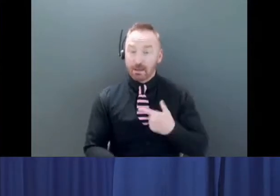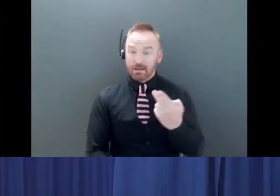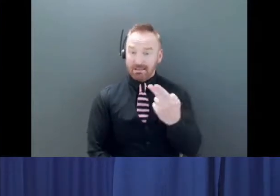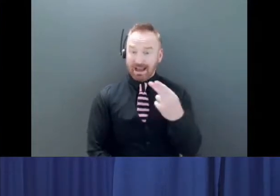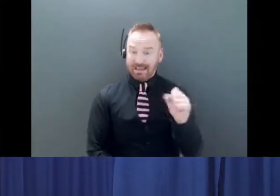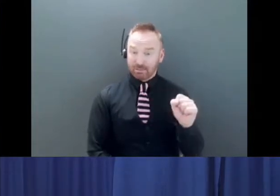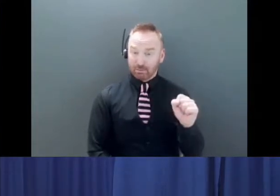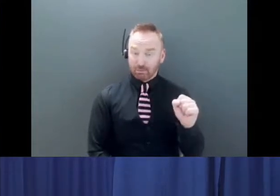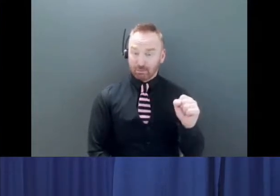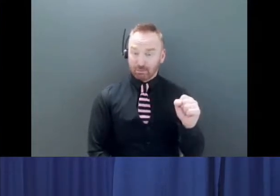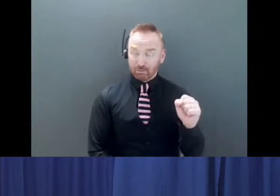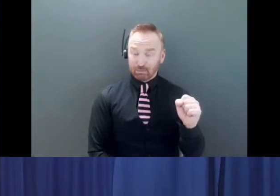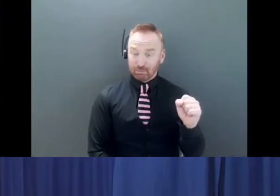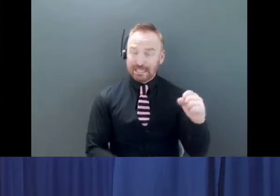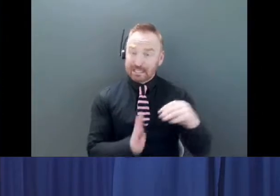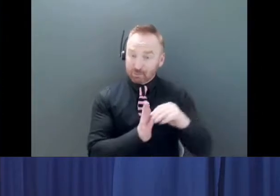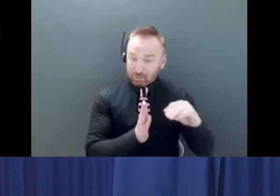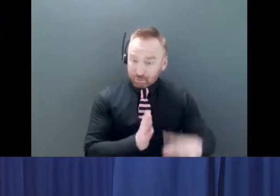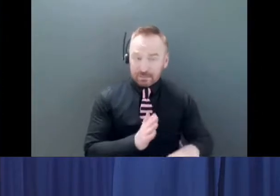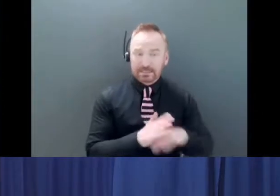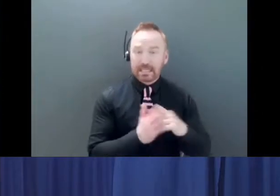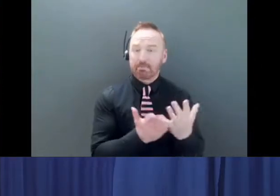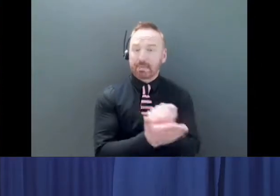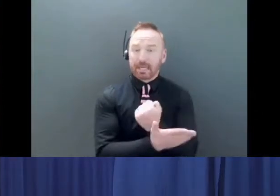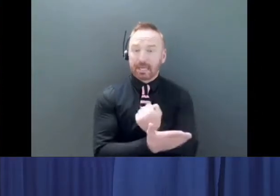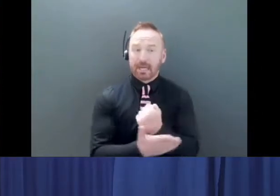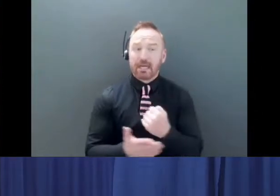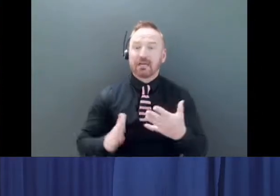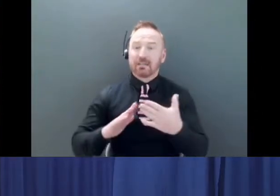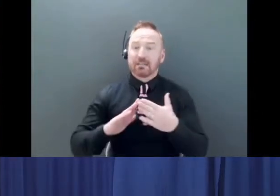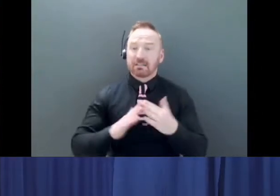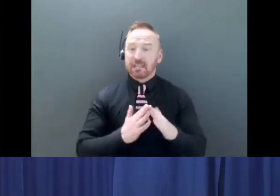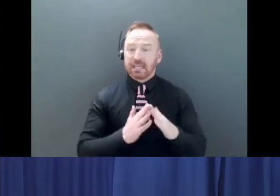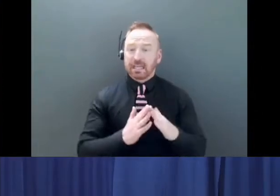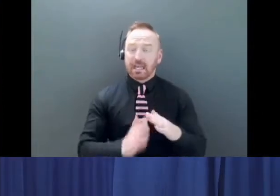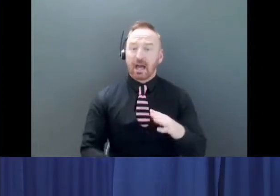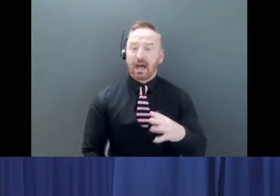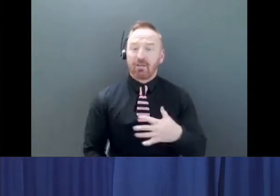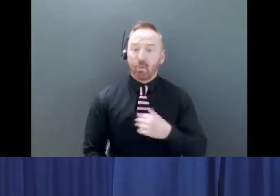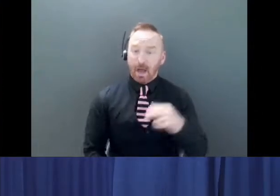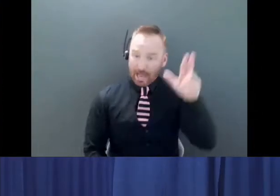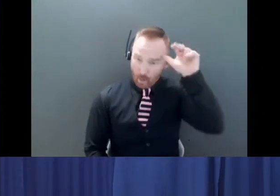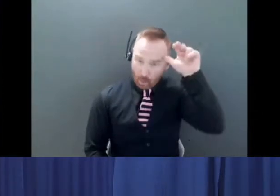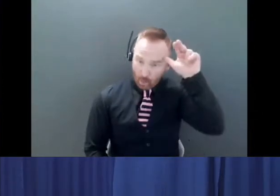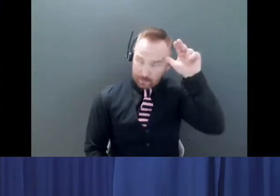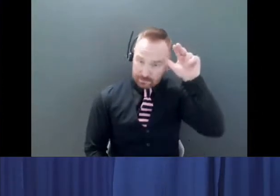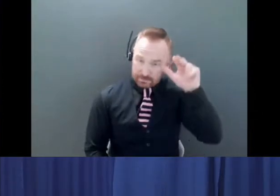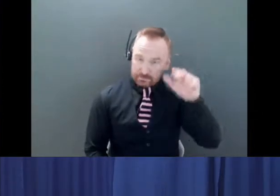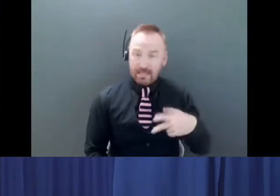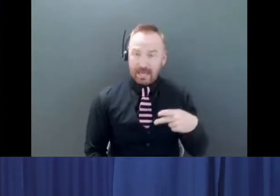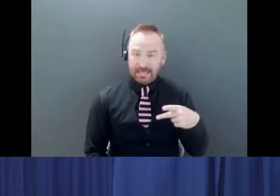They are utilizing the Yukon pass and are required to follow the guidelines established by public transportation.